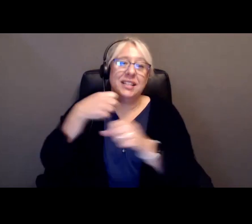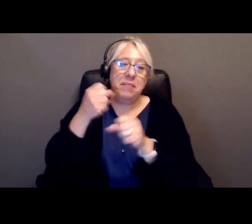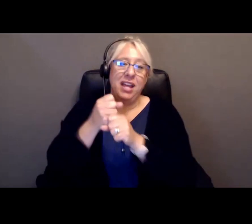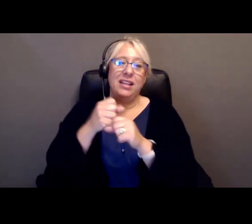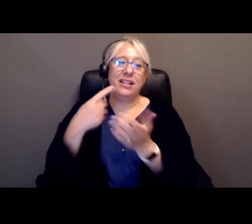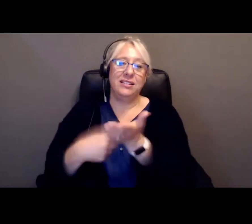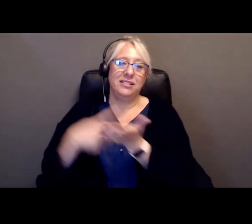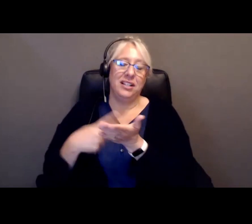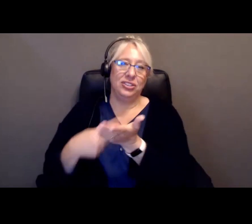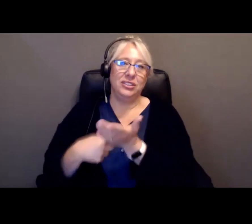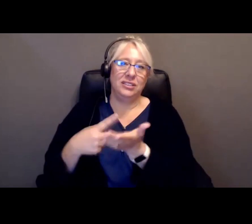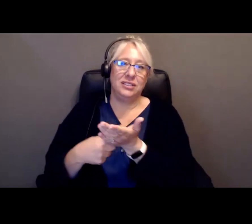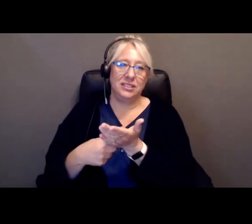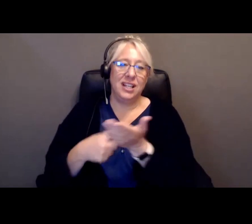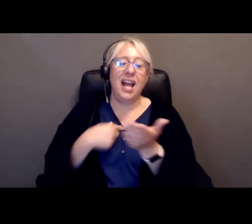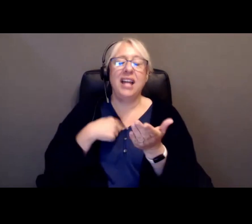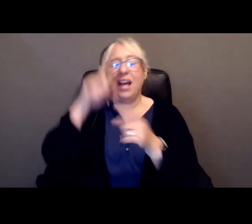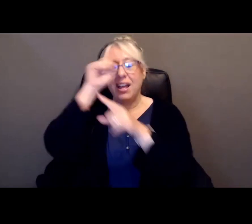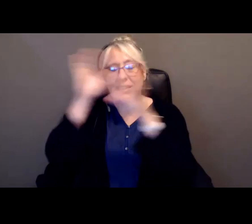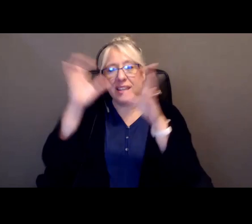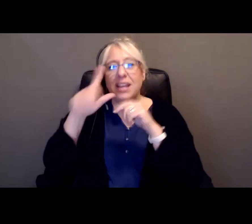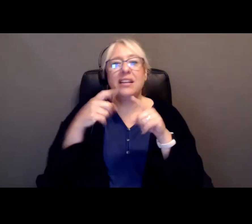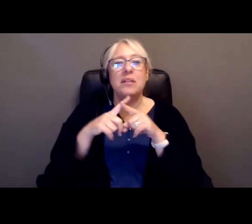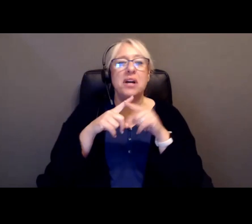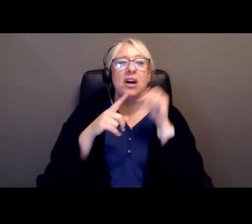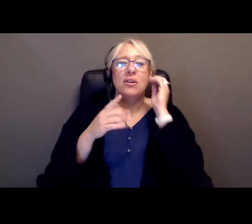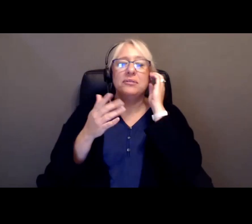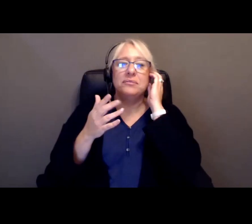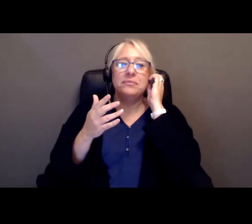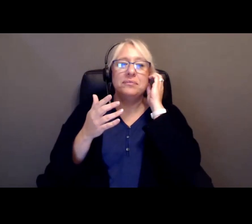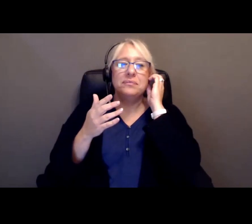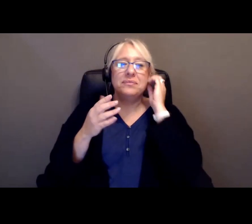And I really think about this -- no one wants to hear me talk. Who